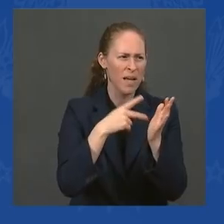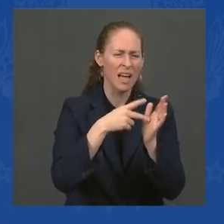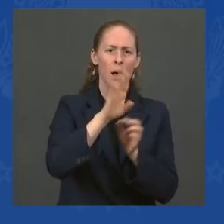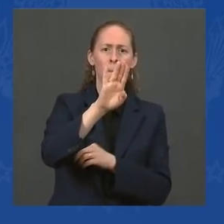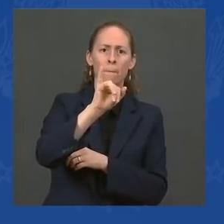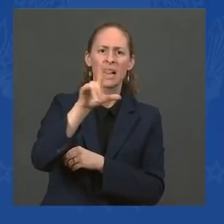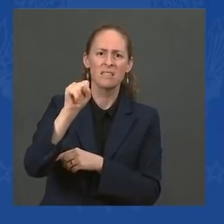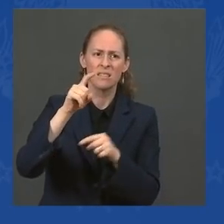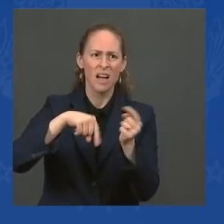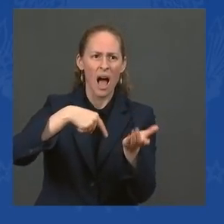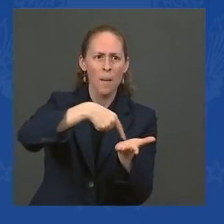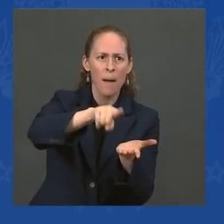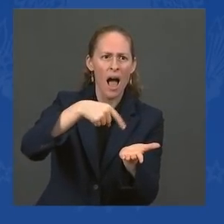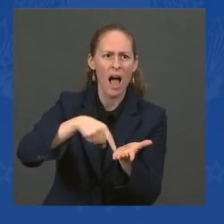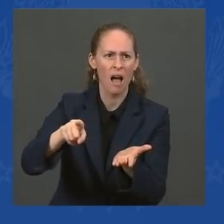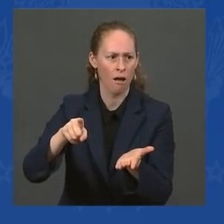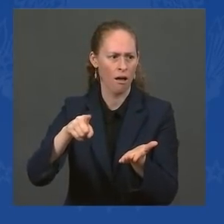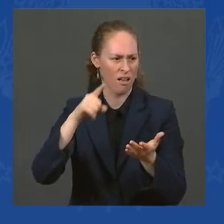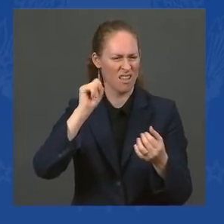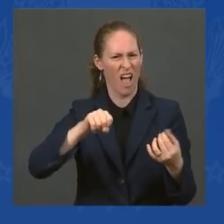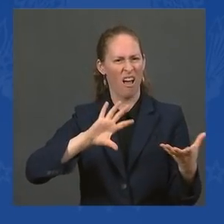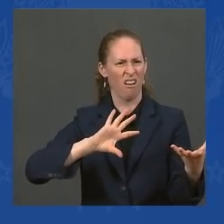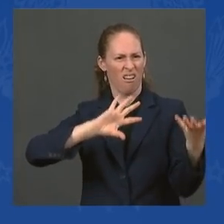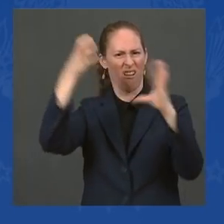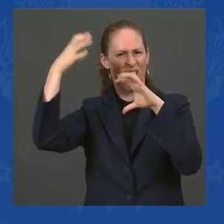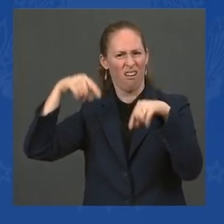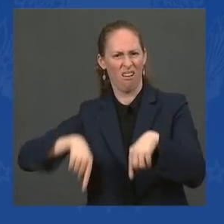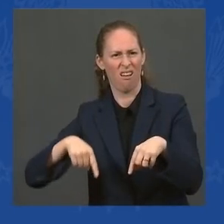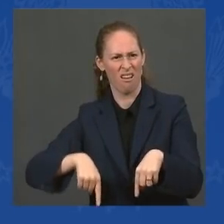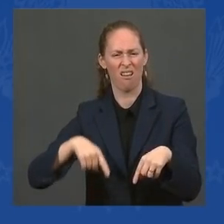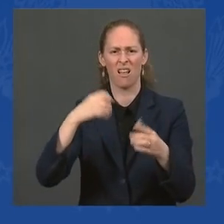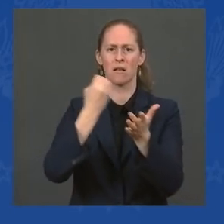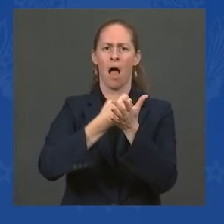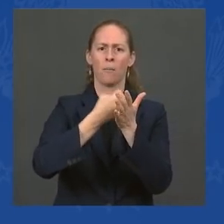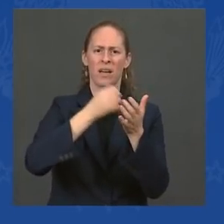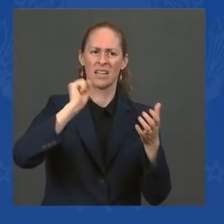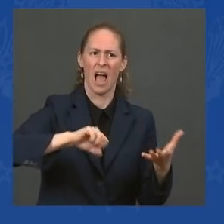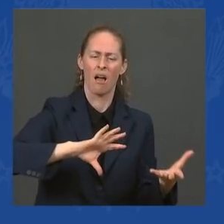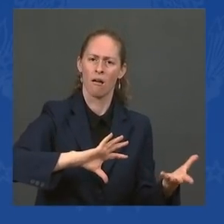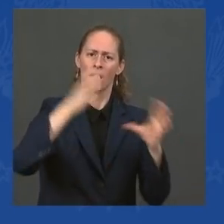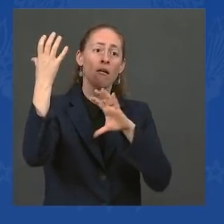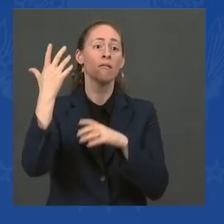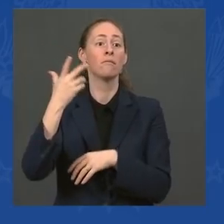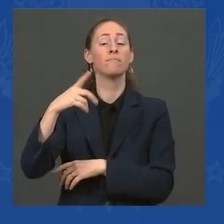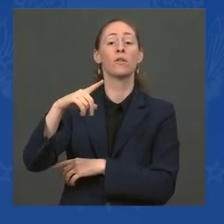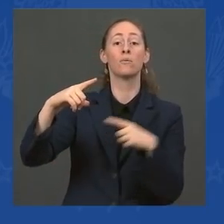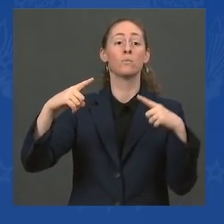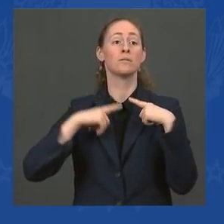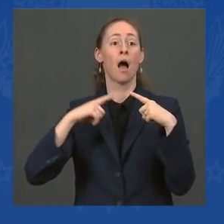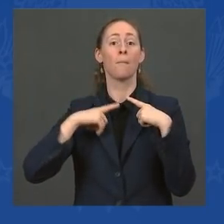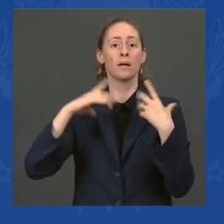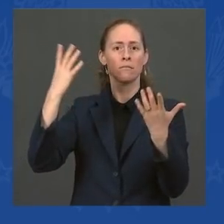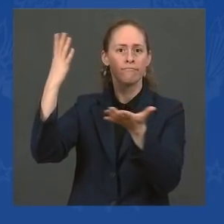that risk the market tanking and wiping out retirement savings and costing jobs. Defaulting on the debt,